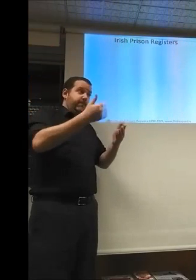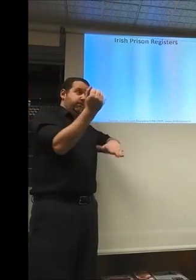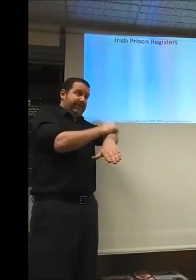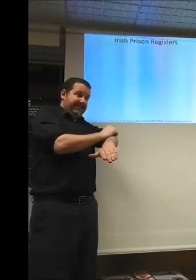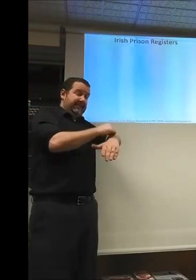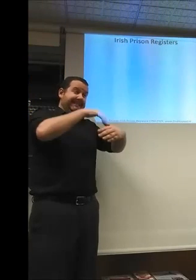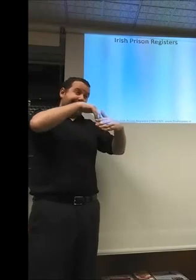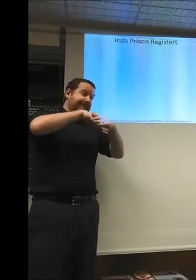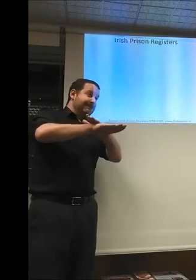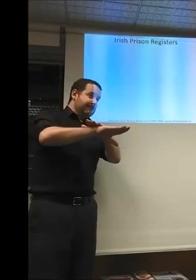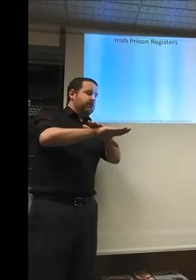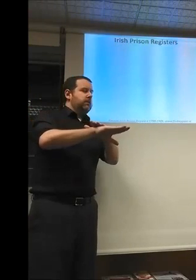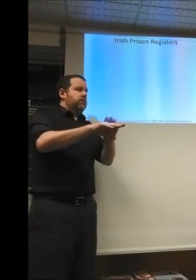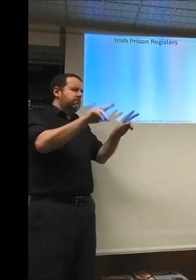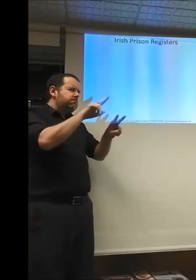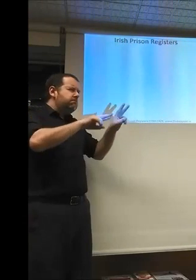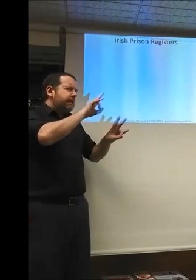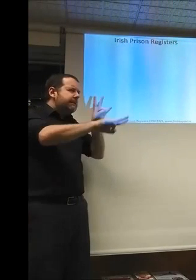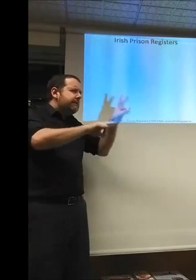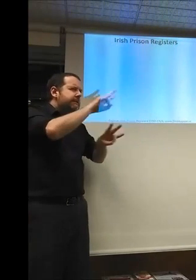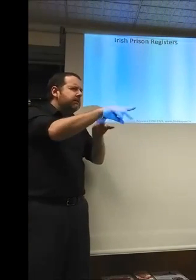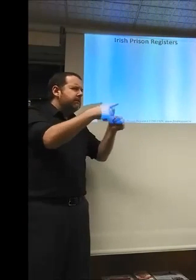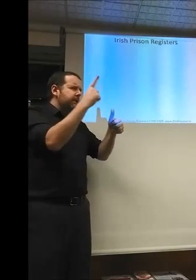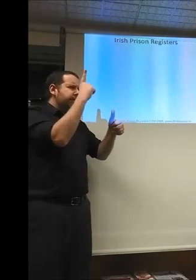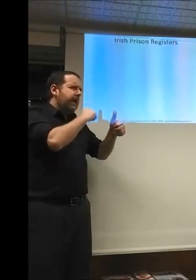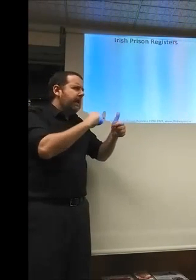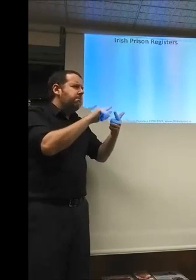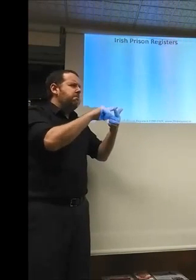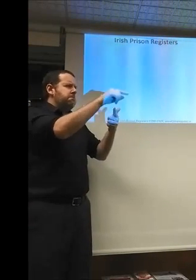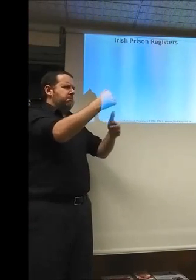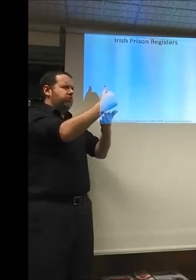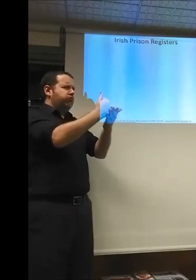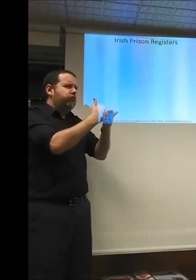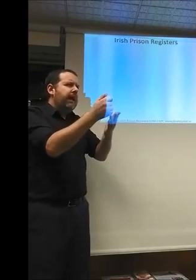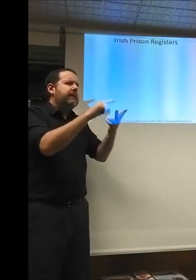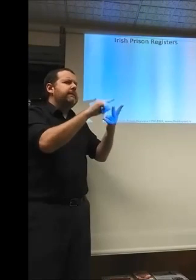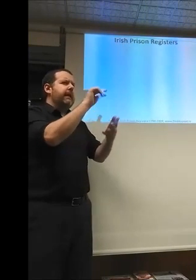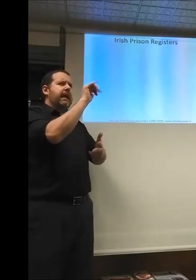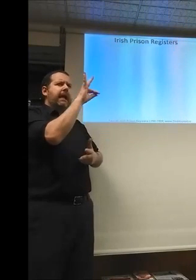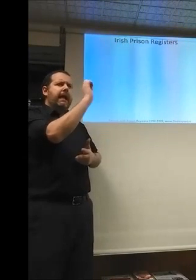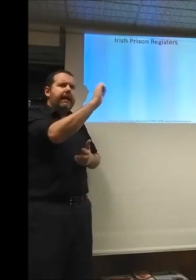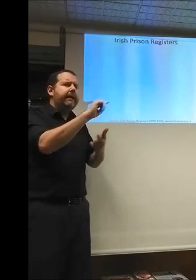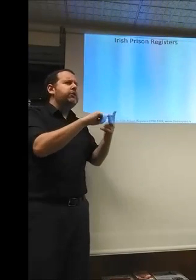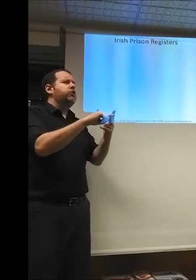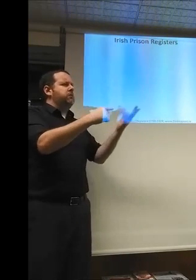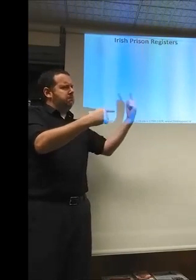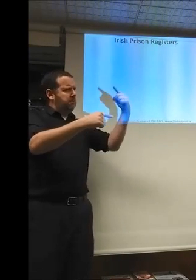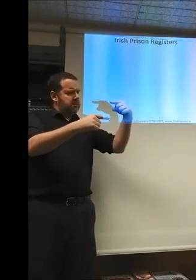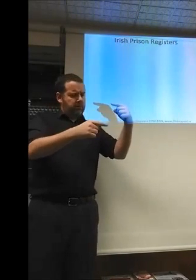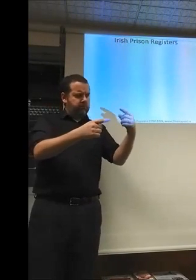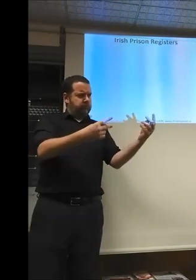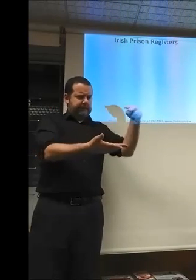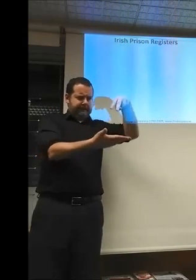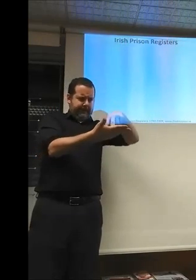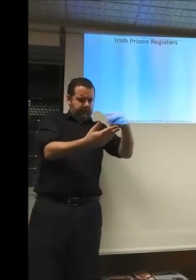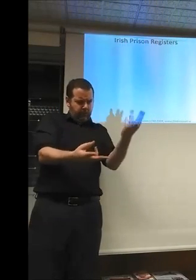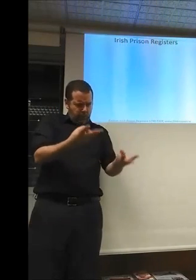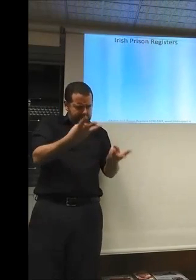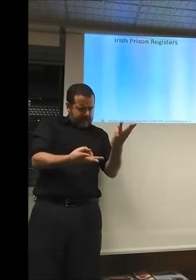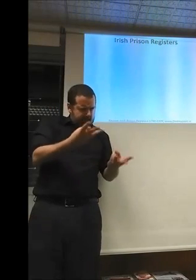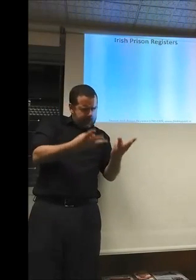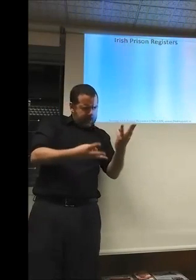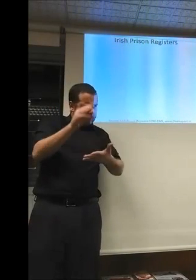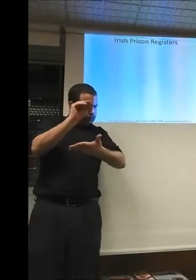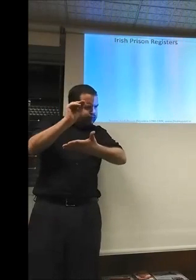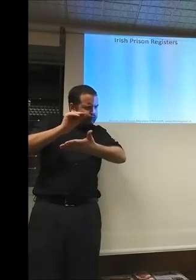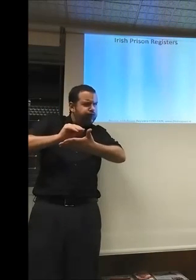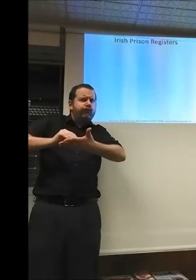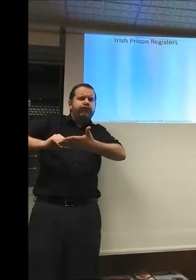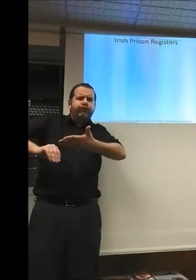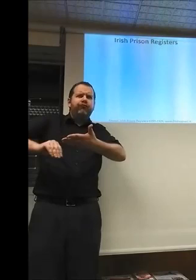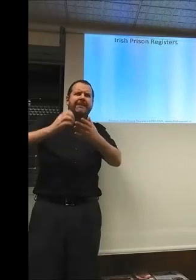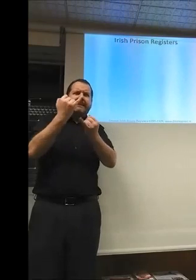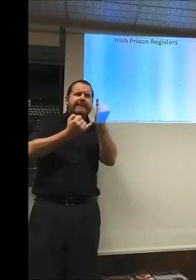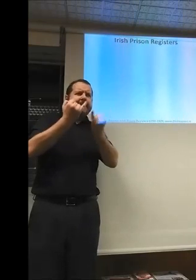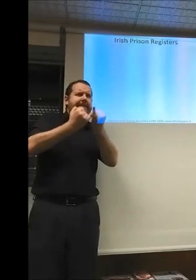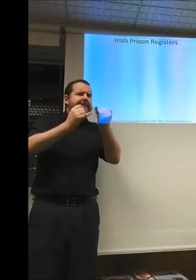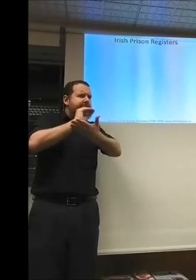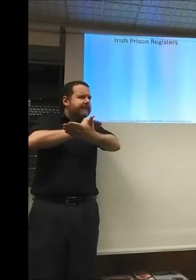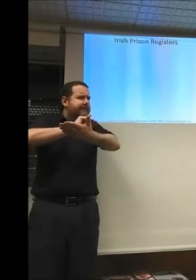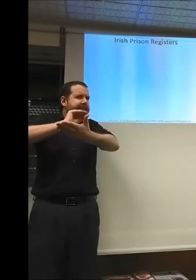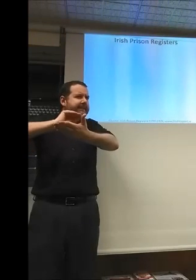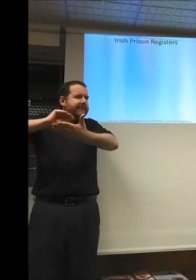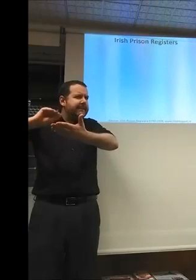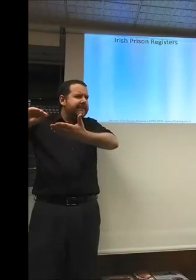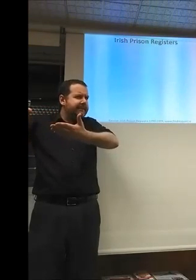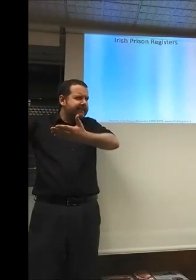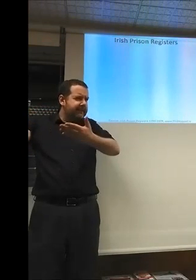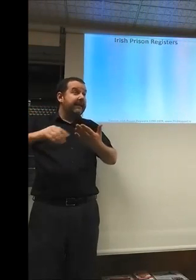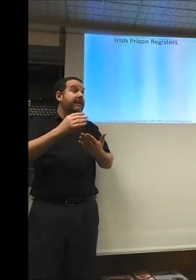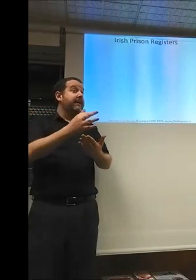So there were nineteen cases accounted for in those newspapers that never mentioned whether